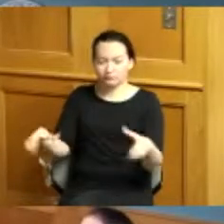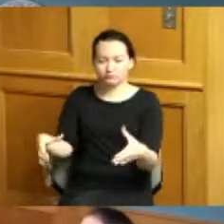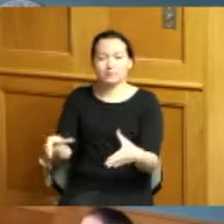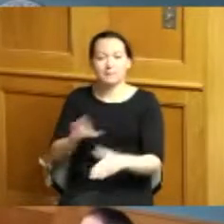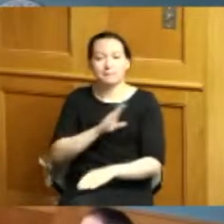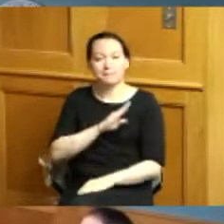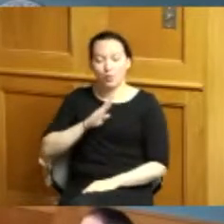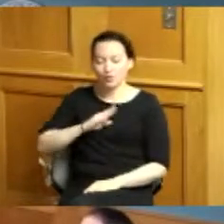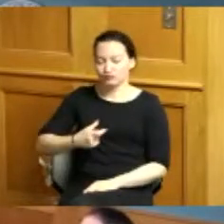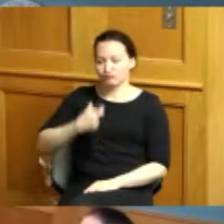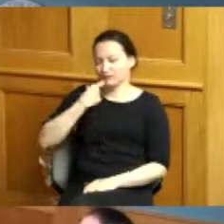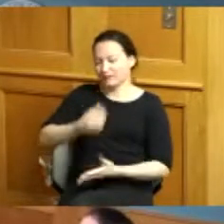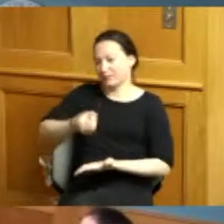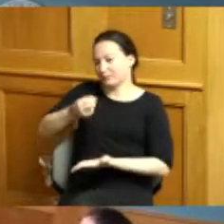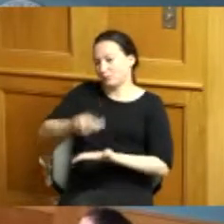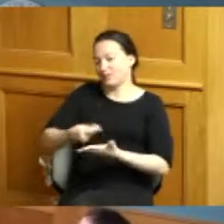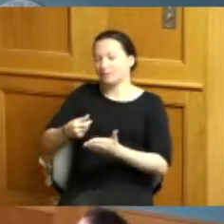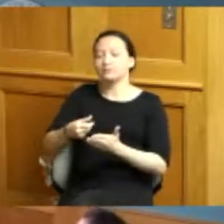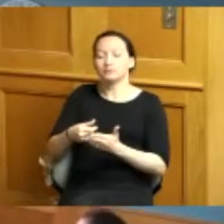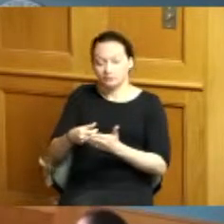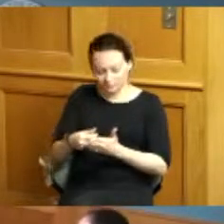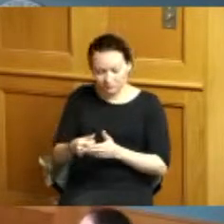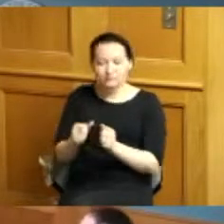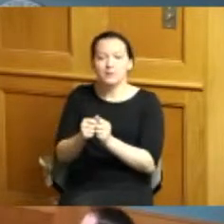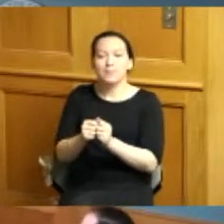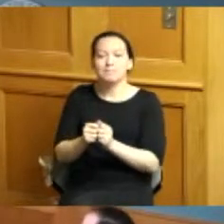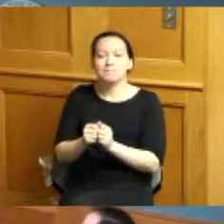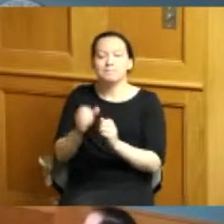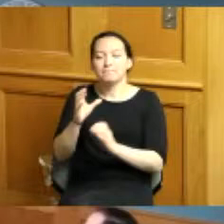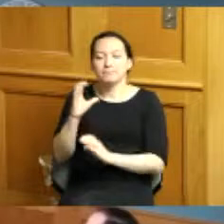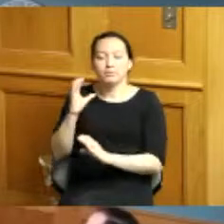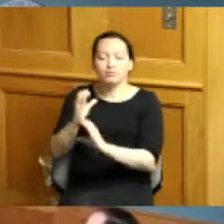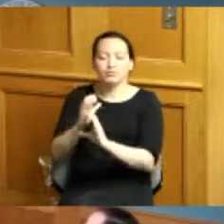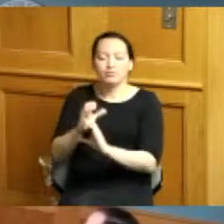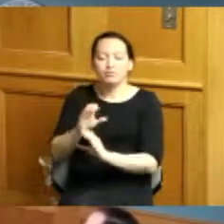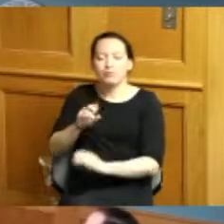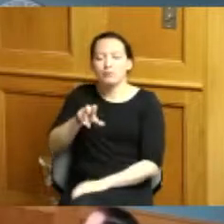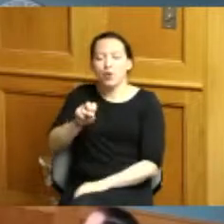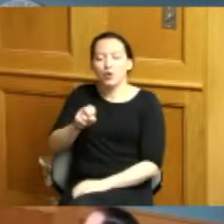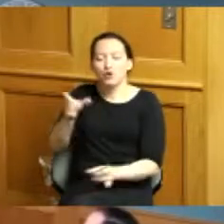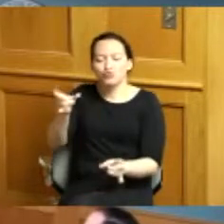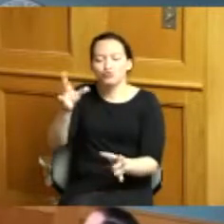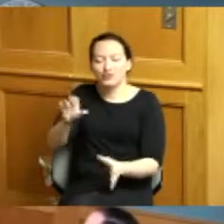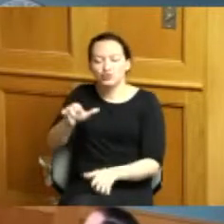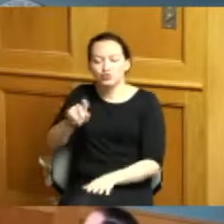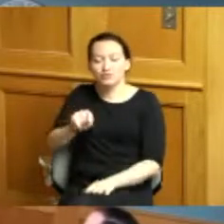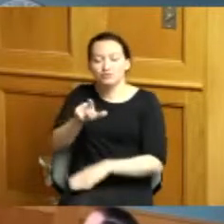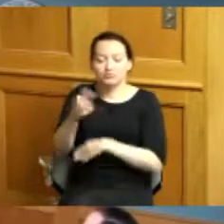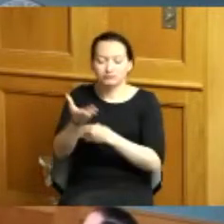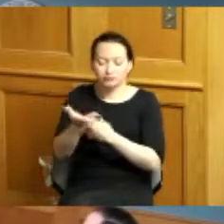the Board recently passed the expand ended mobile crisis unit to 24 7. so it is no doubt that Pat's